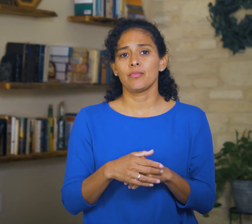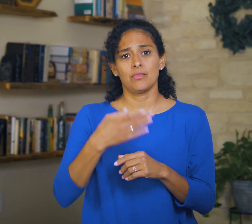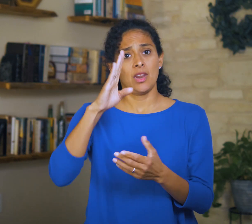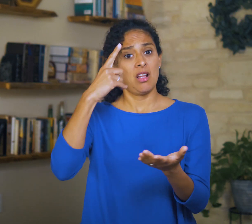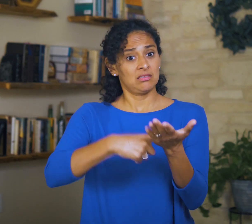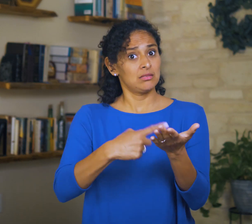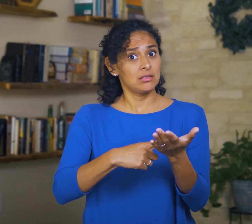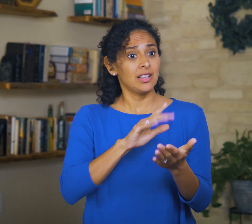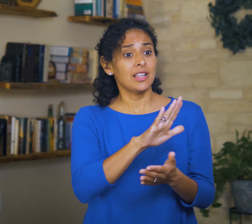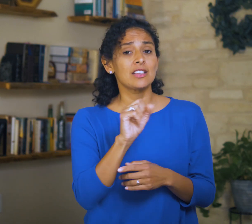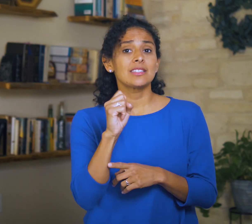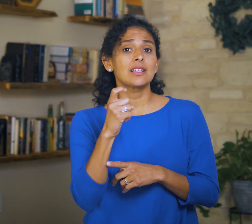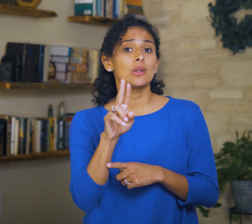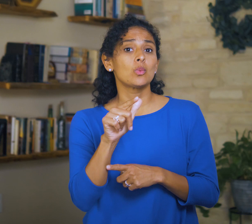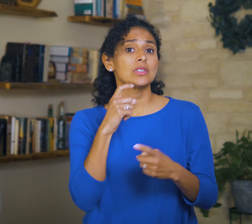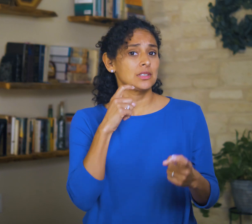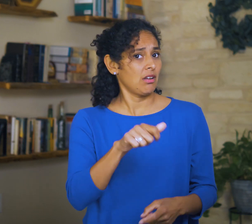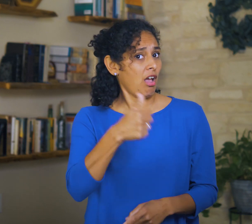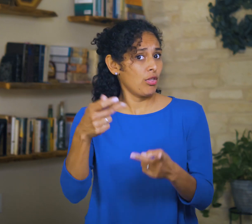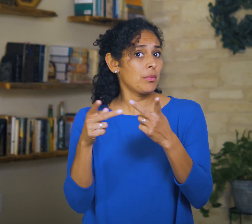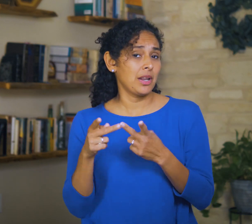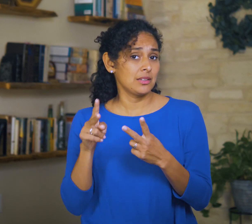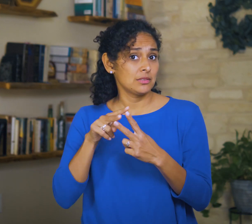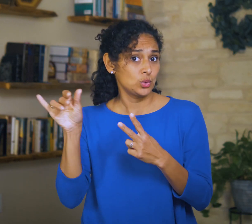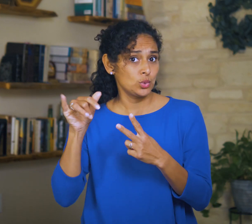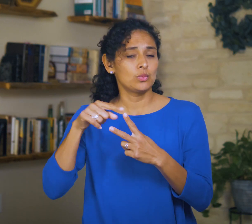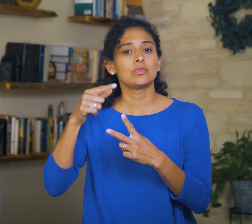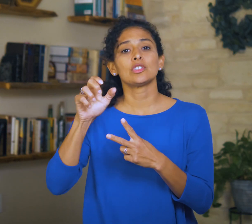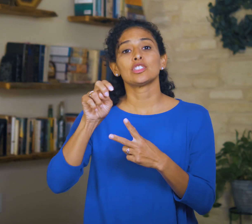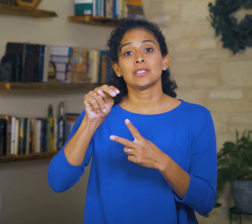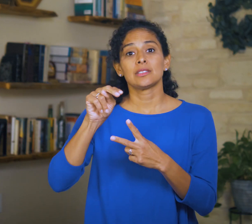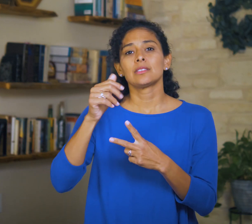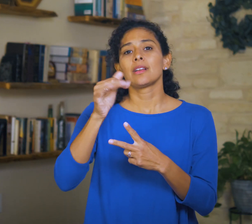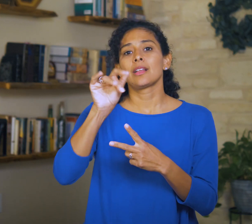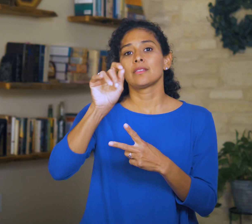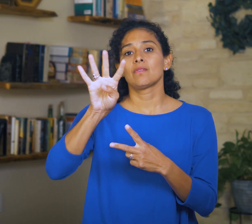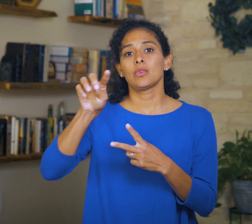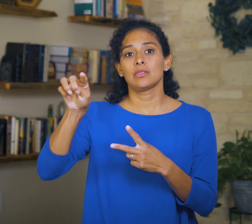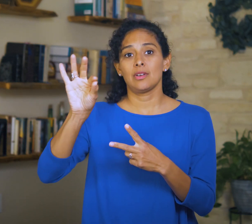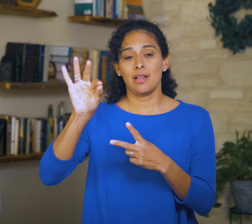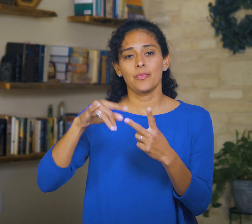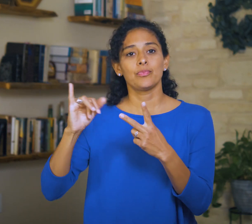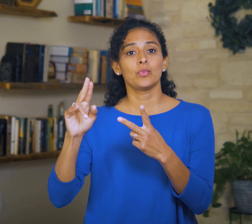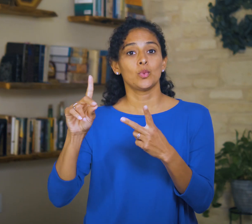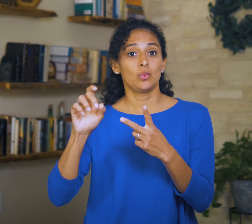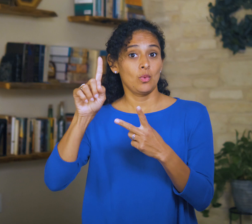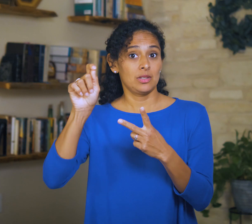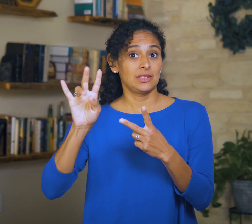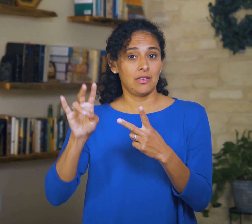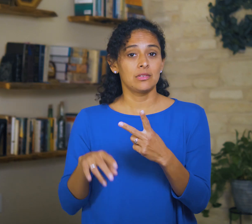God addresses their sexual sin elsewhere (Genesis 19:4-9, Jude 1:7)